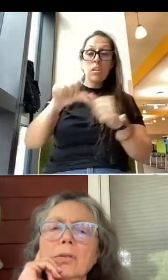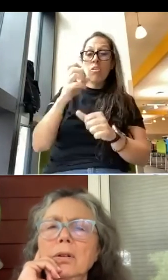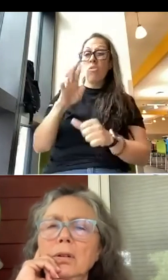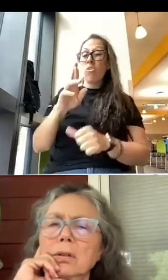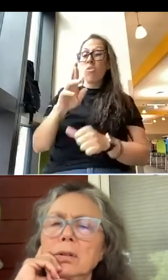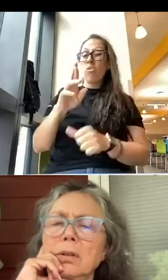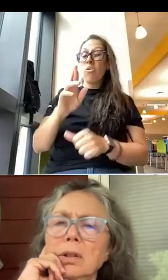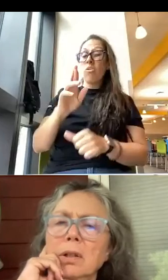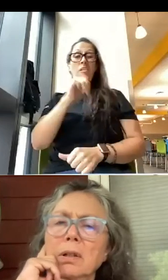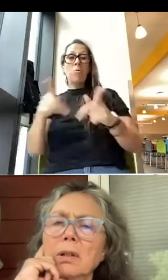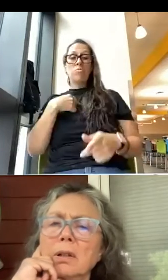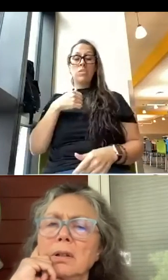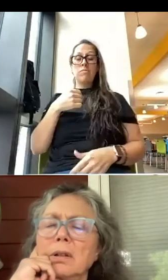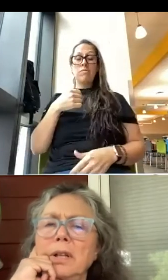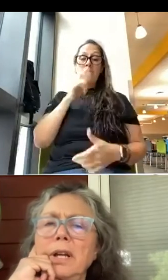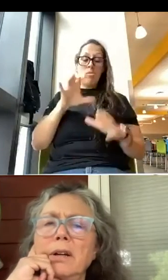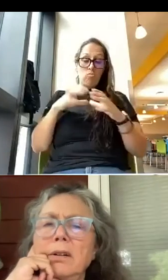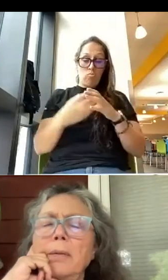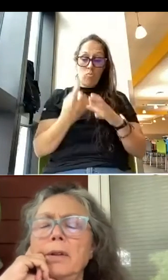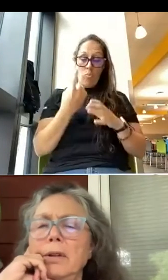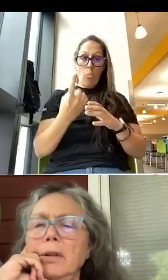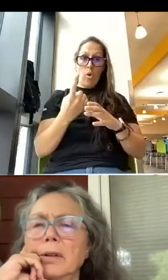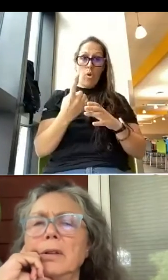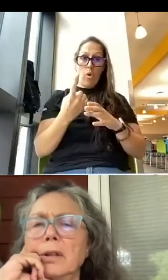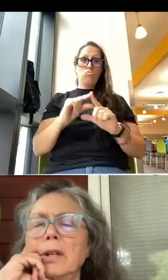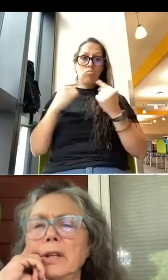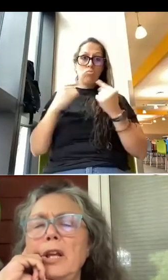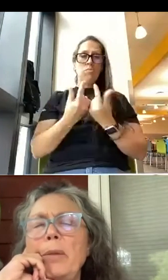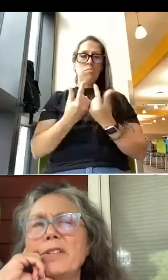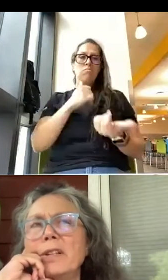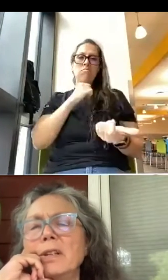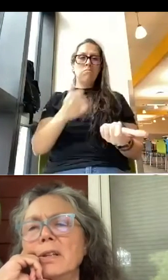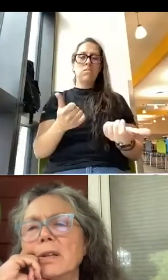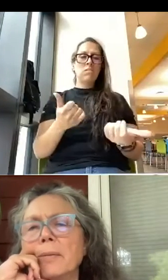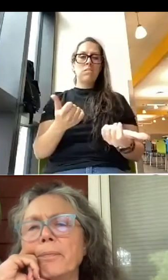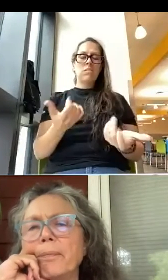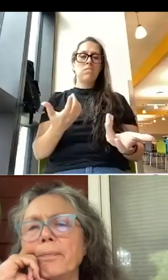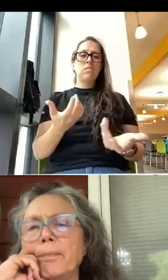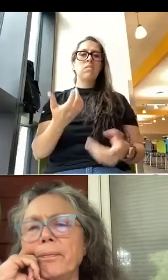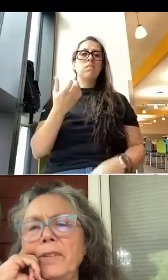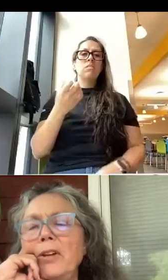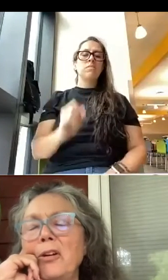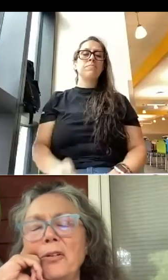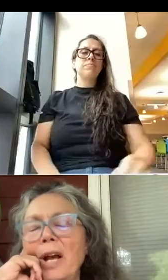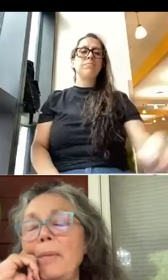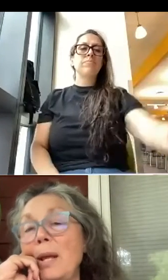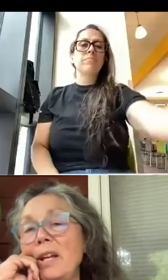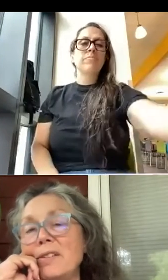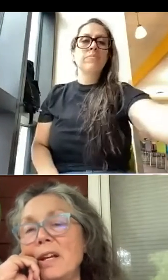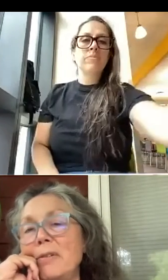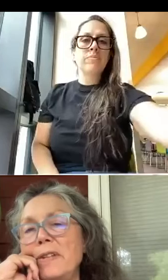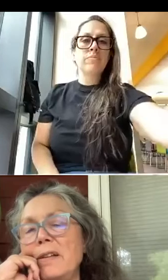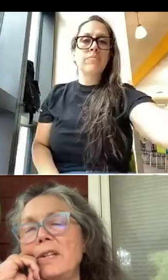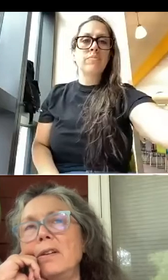Sure. Yeah, yeah. But also, sorry... No, I mean that makes a lot of sense and,